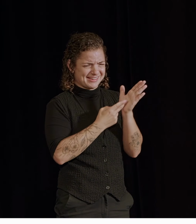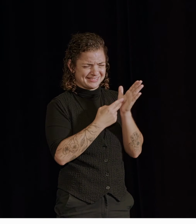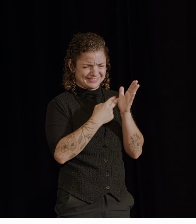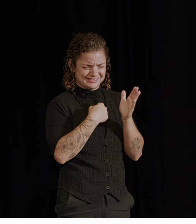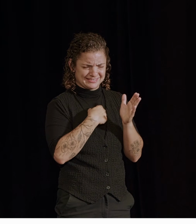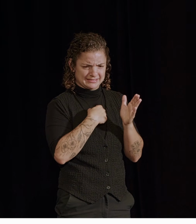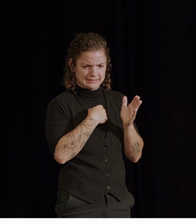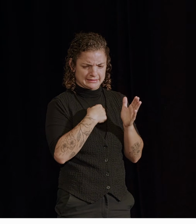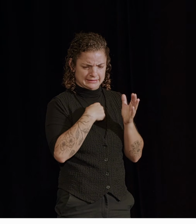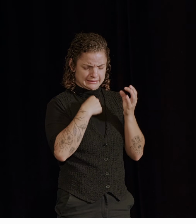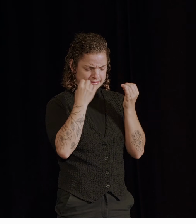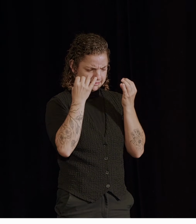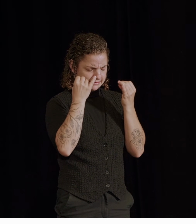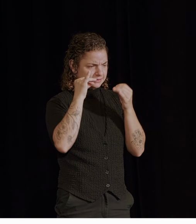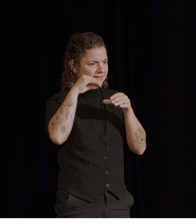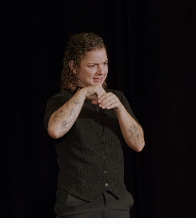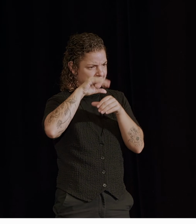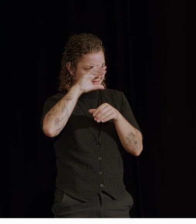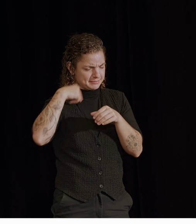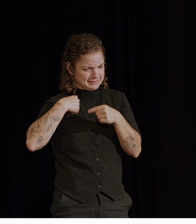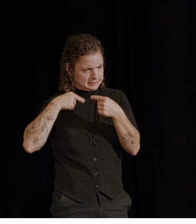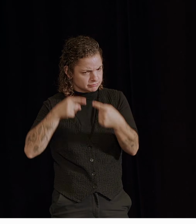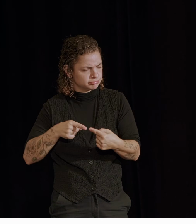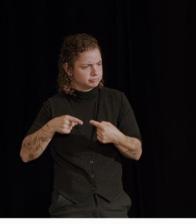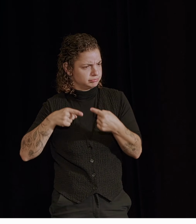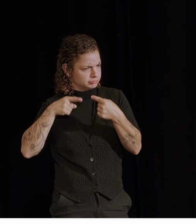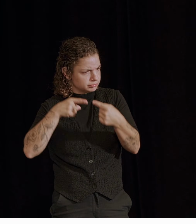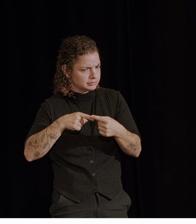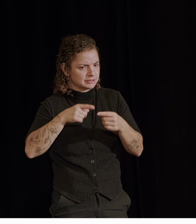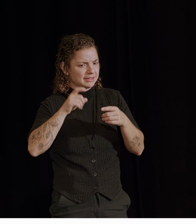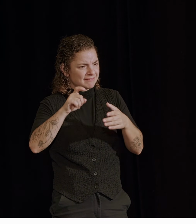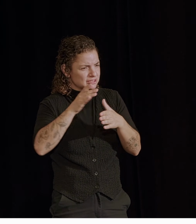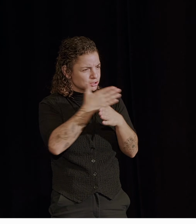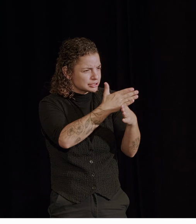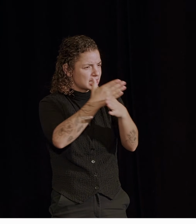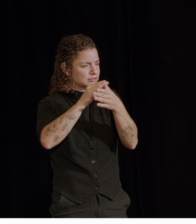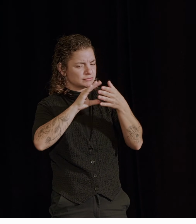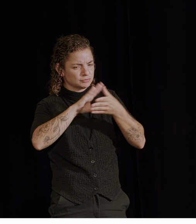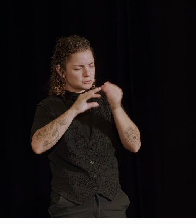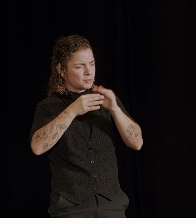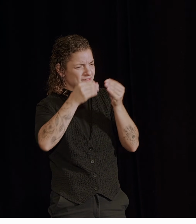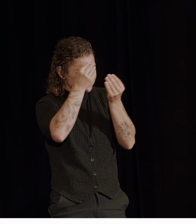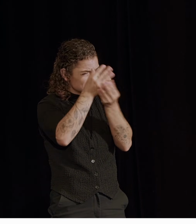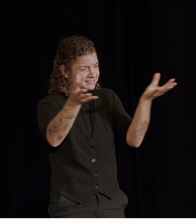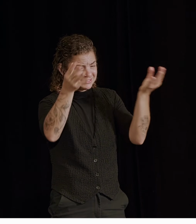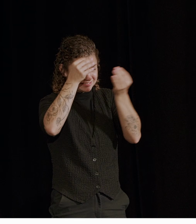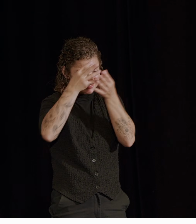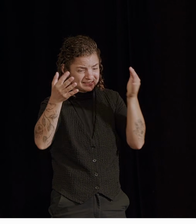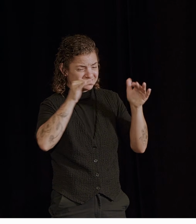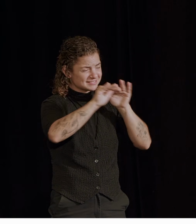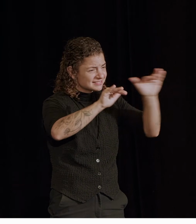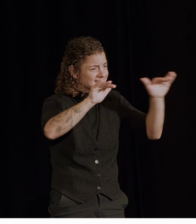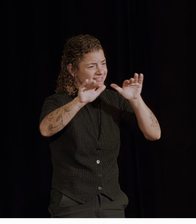to get that story through to some of our leadership that accessibility is important, this community is gonna love this product.